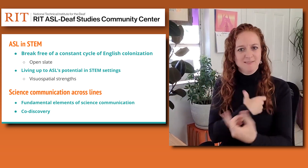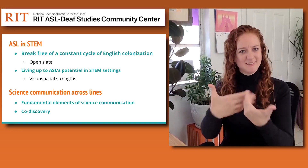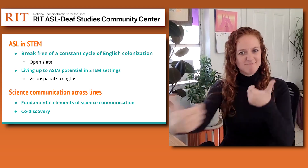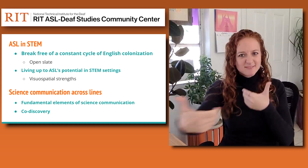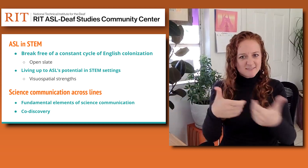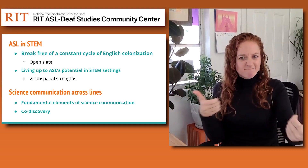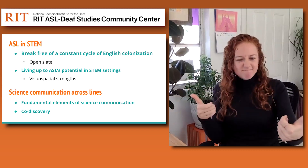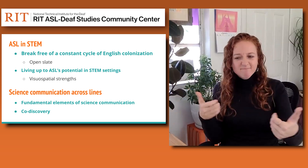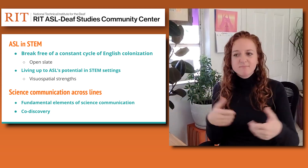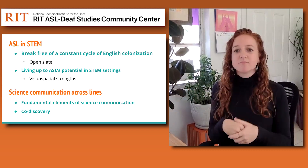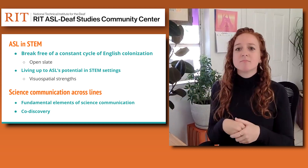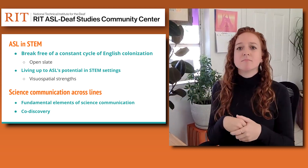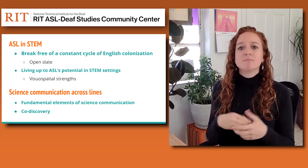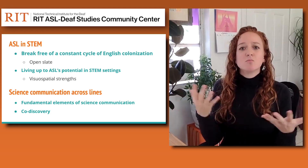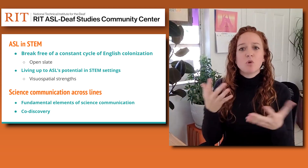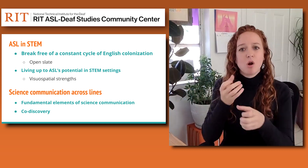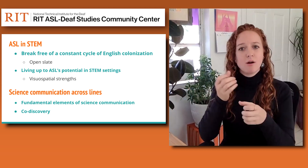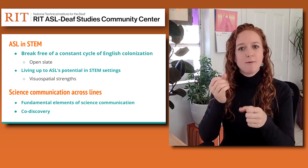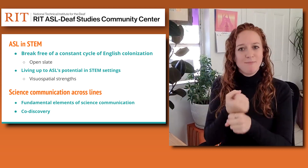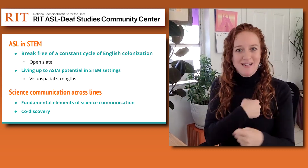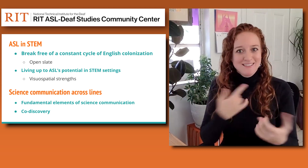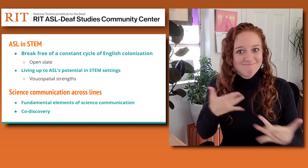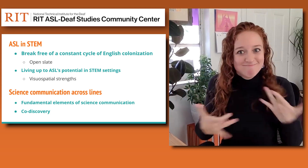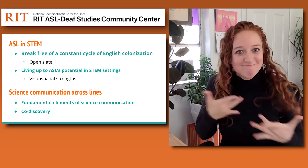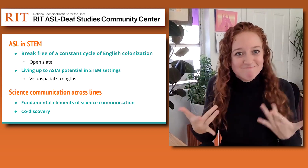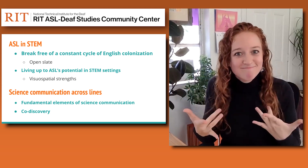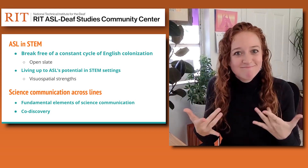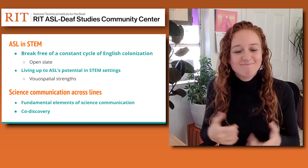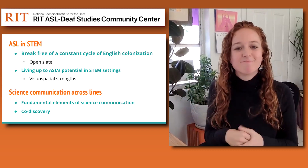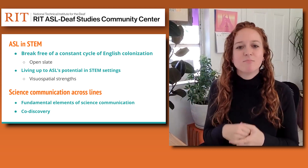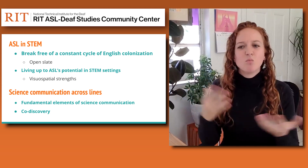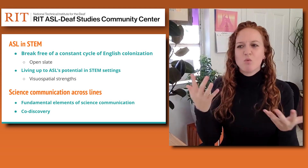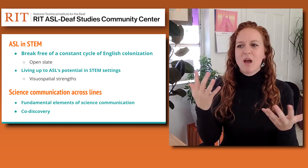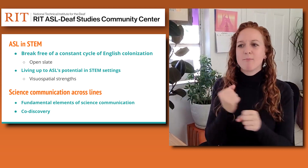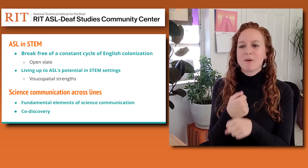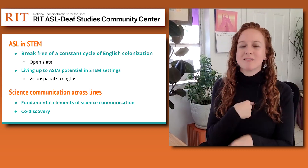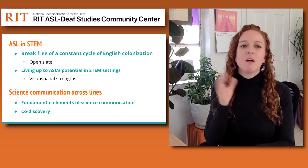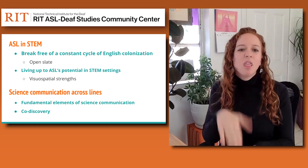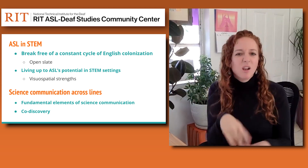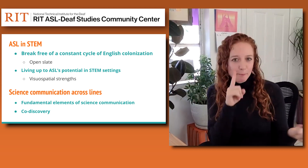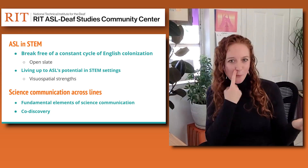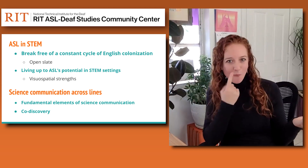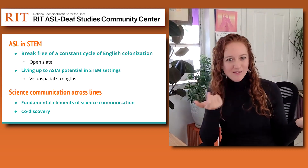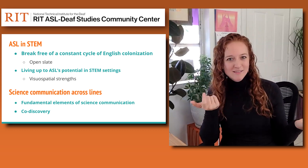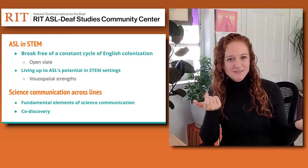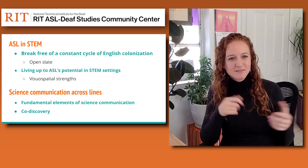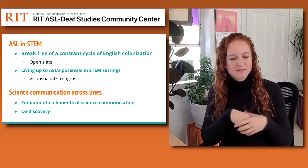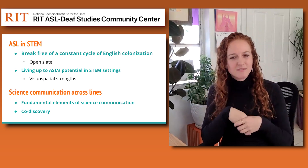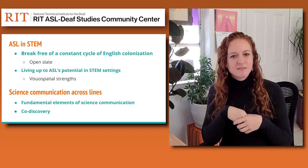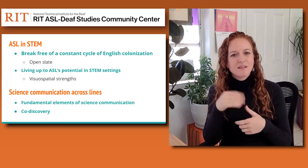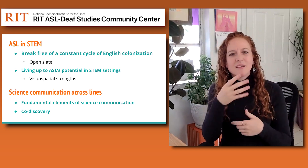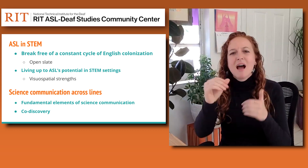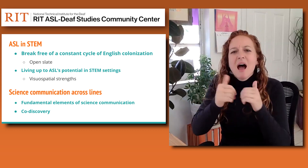and figure out what's causing any divides amongst us, what's making us go, "Uh, I'm just tired of this."